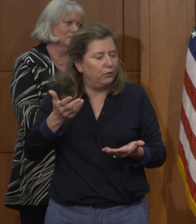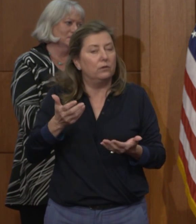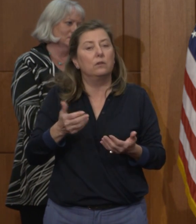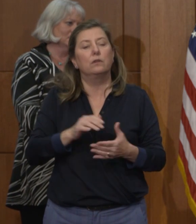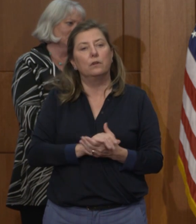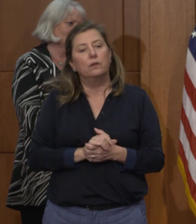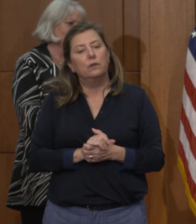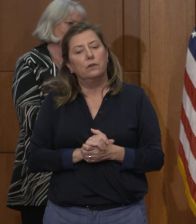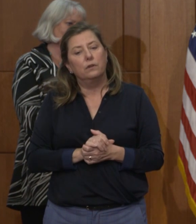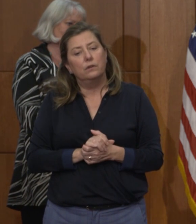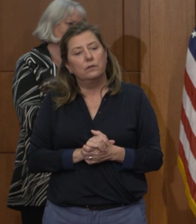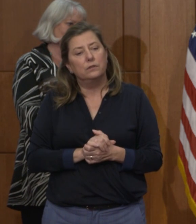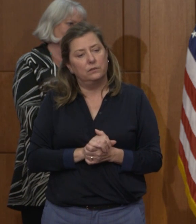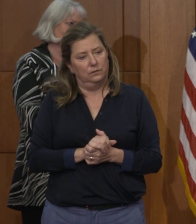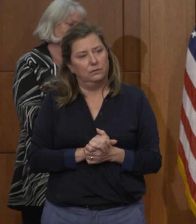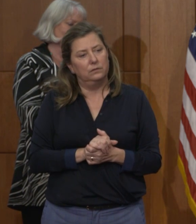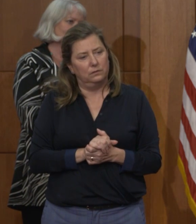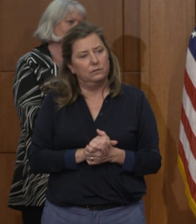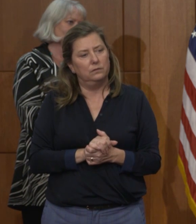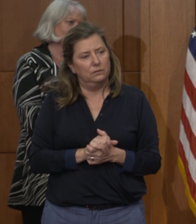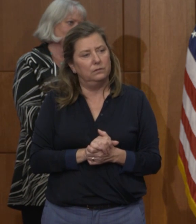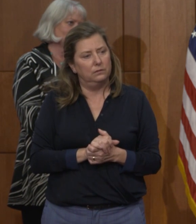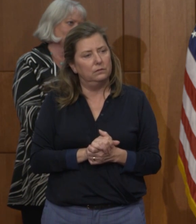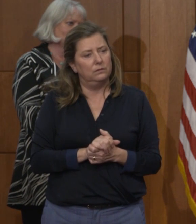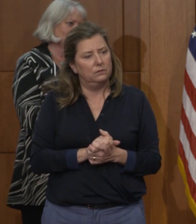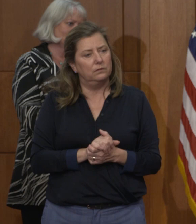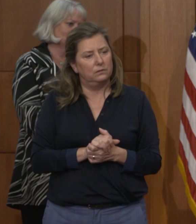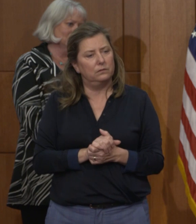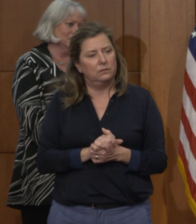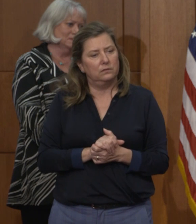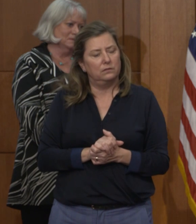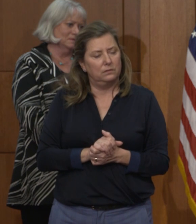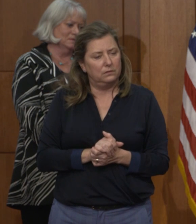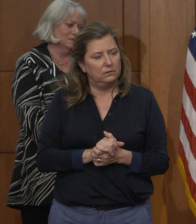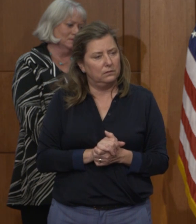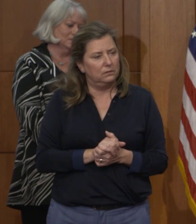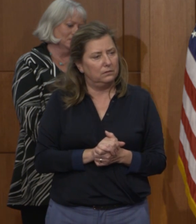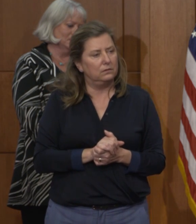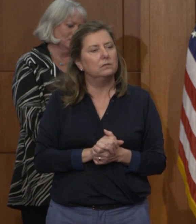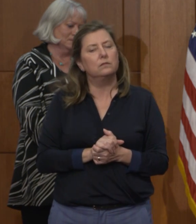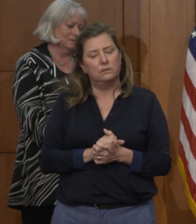you can get the test results back for nine days, why I do the test. And so now it's become much more efficient.